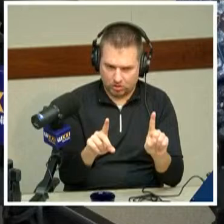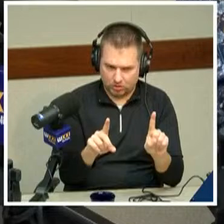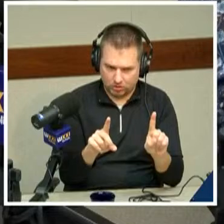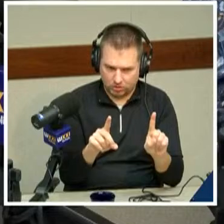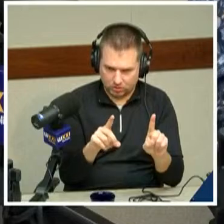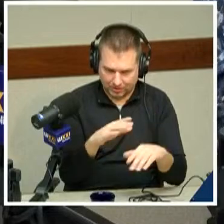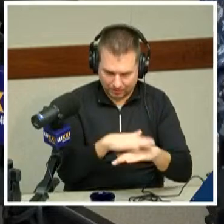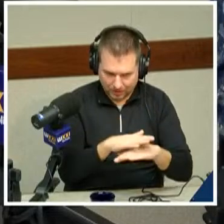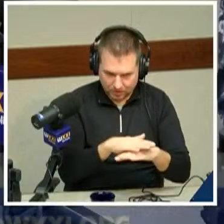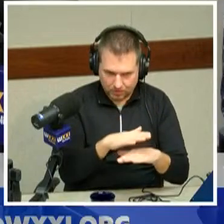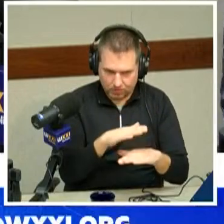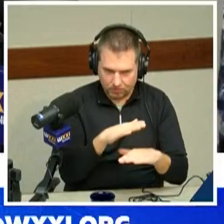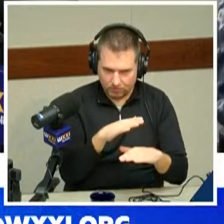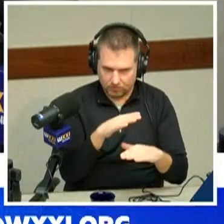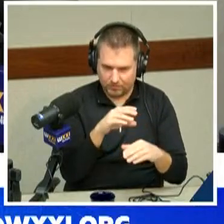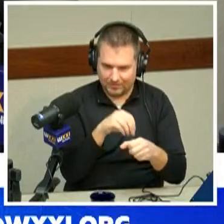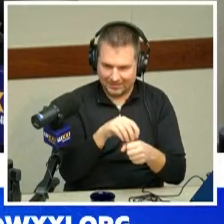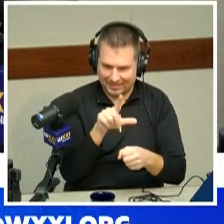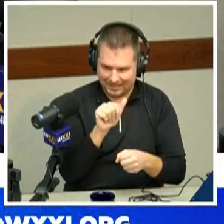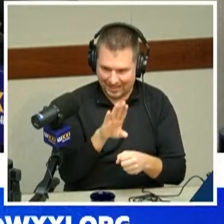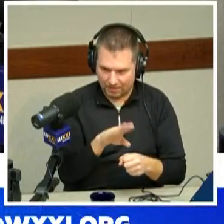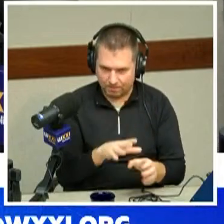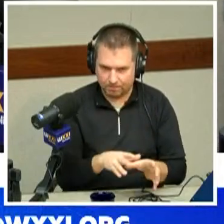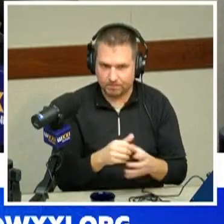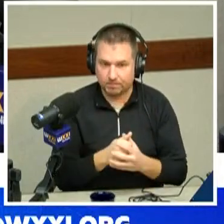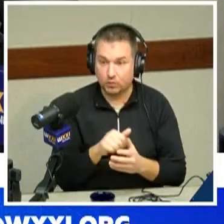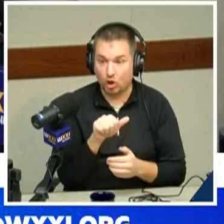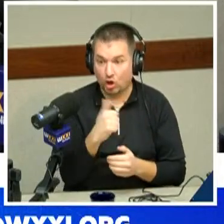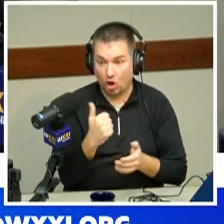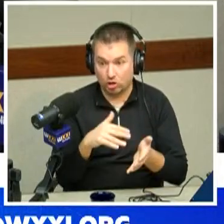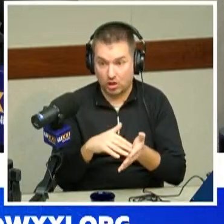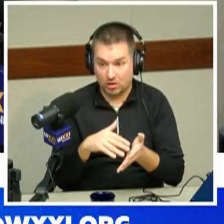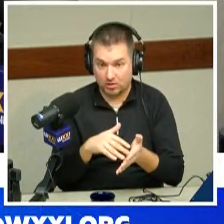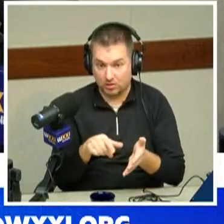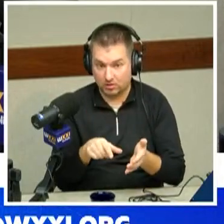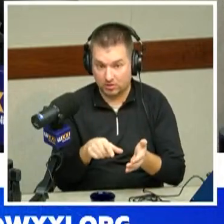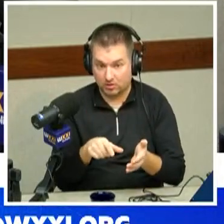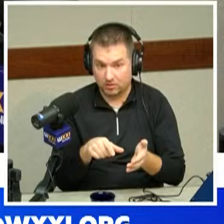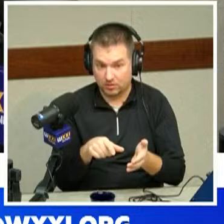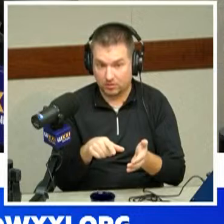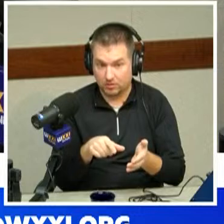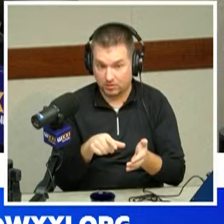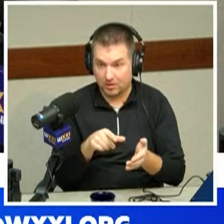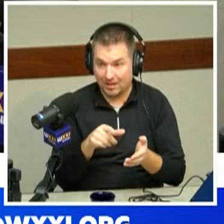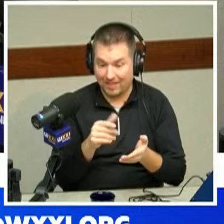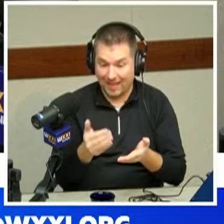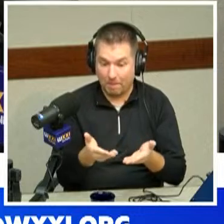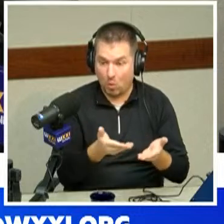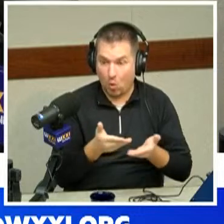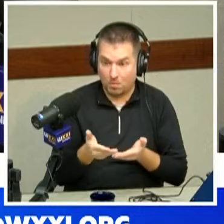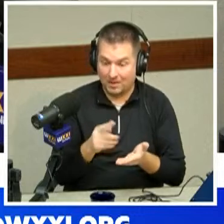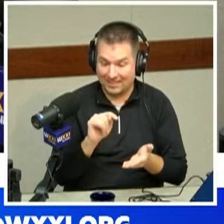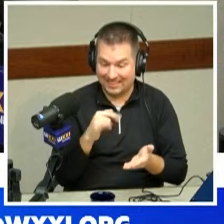system in the lab um setup and another study is we want to bring this portable tip system to people's